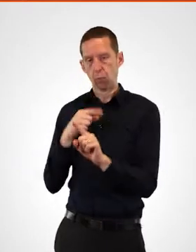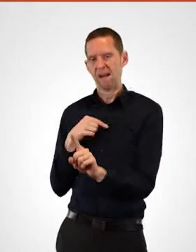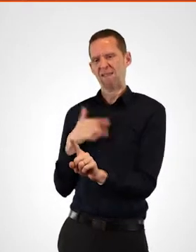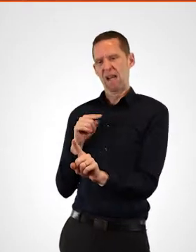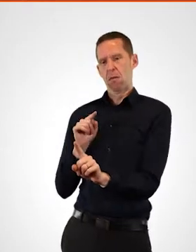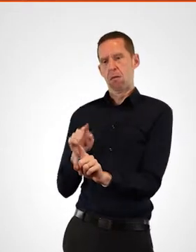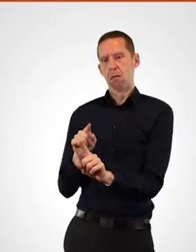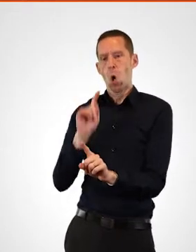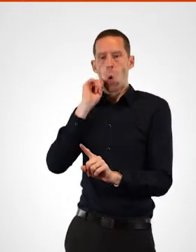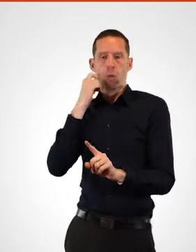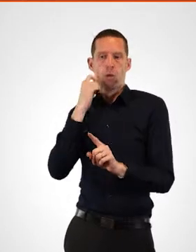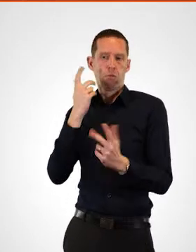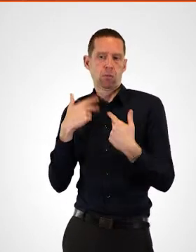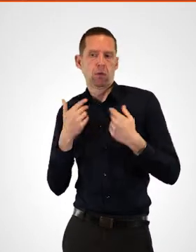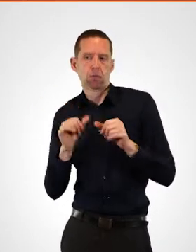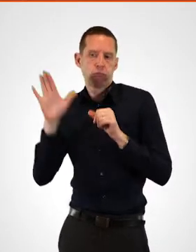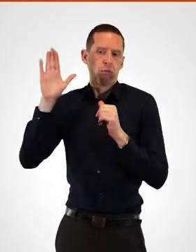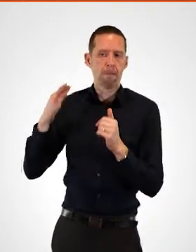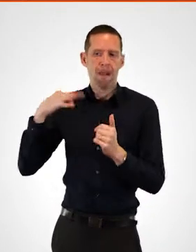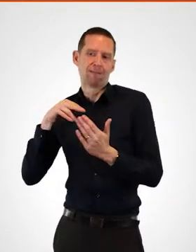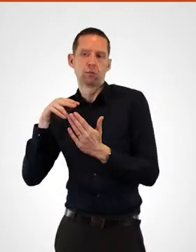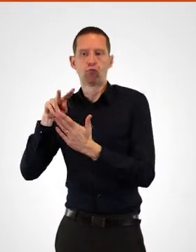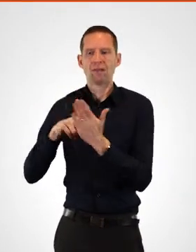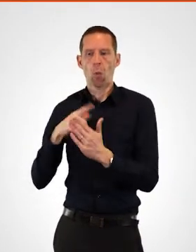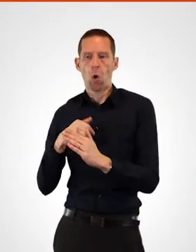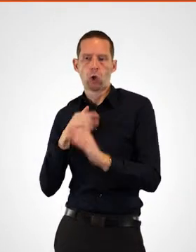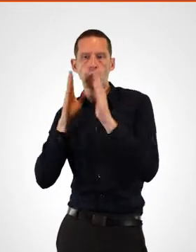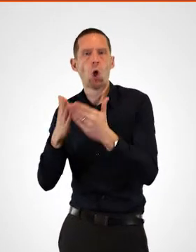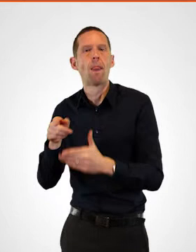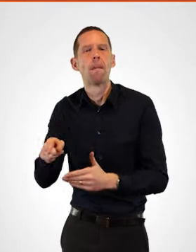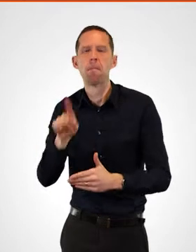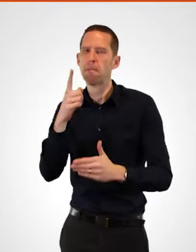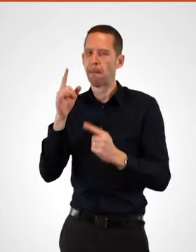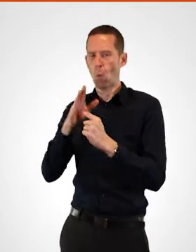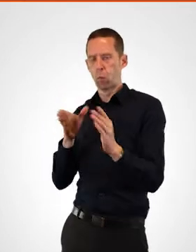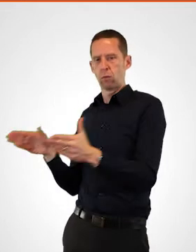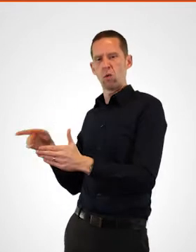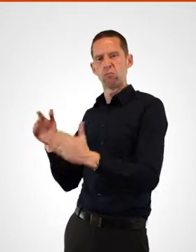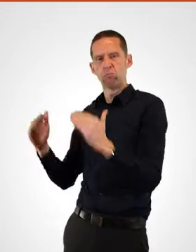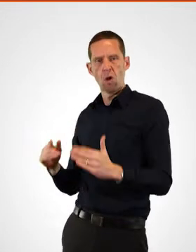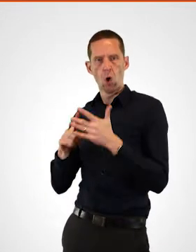who were going to show the greatest benefits in reading. You can see quite a range in the age at implantation,